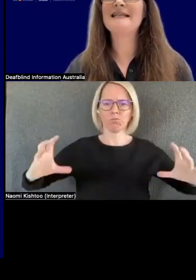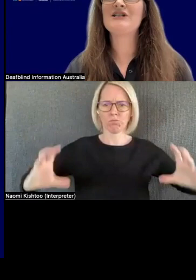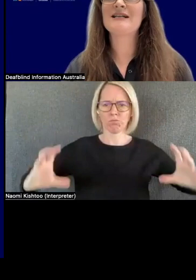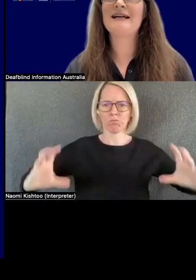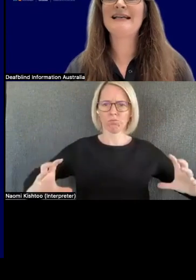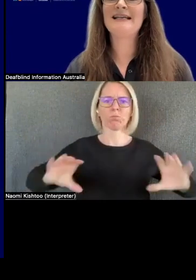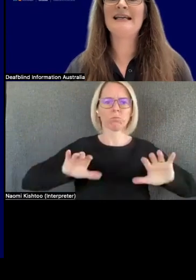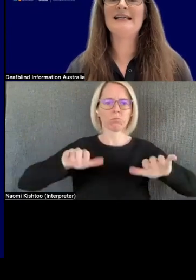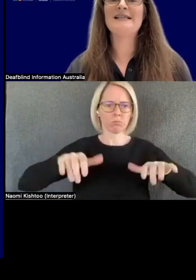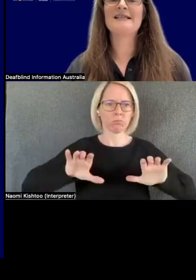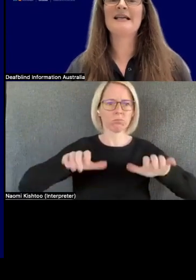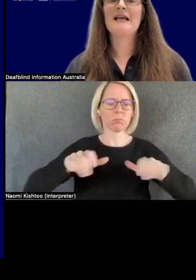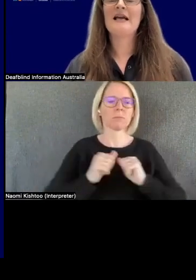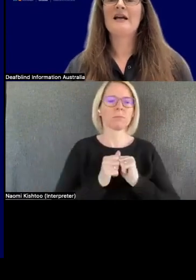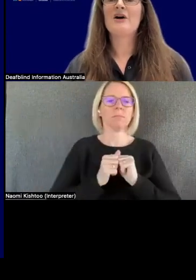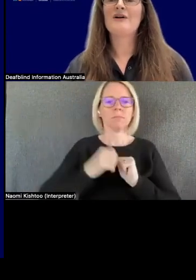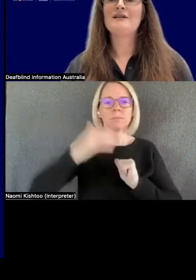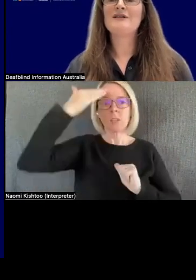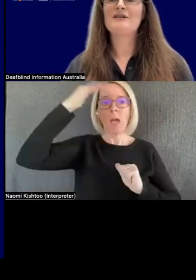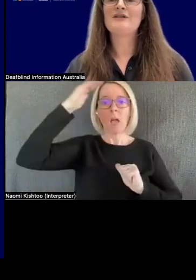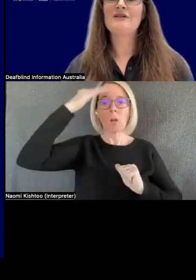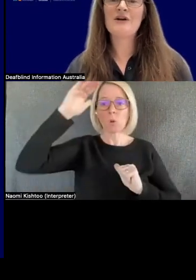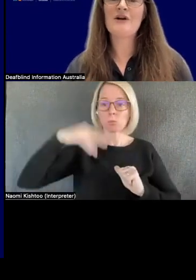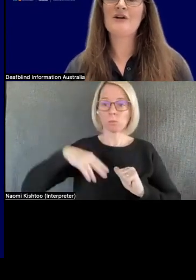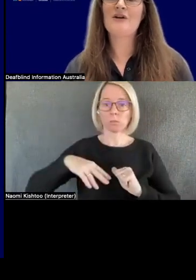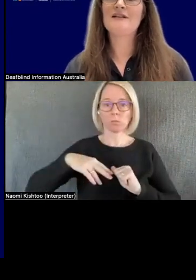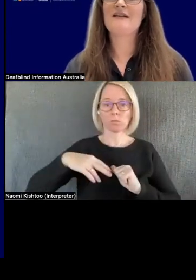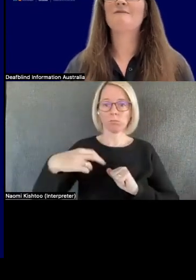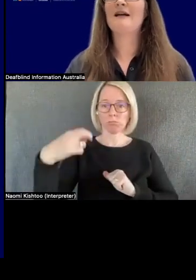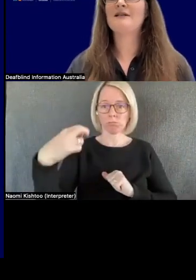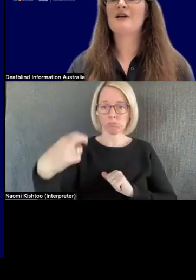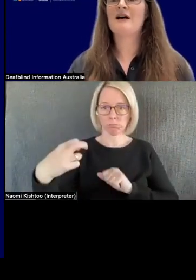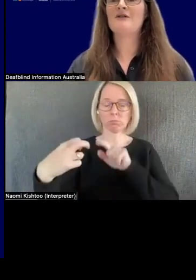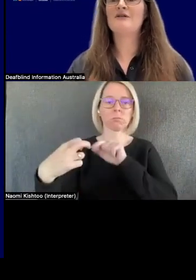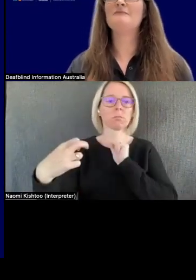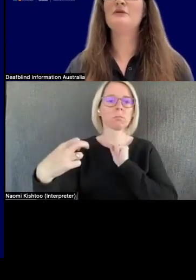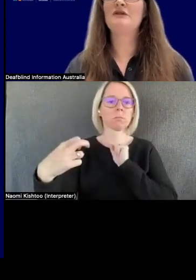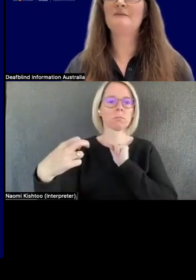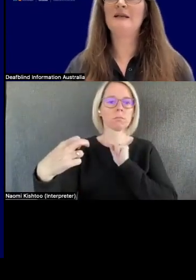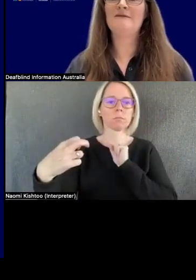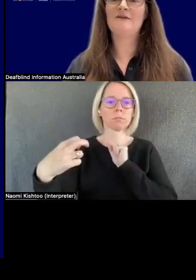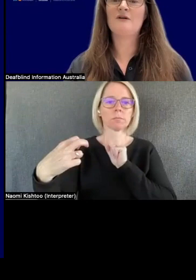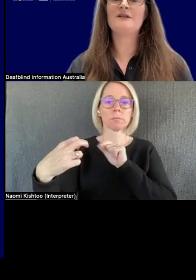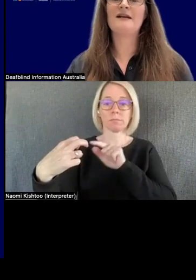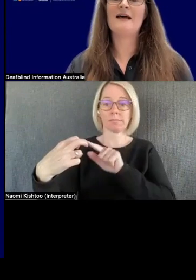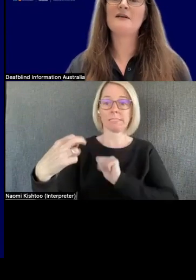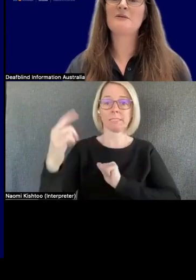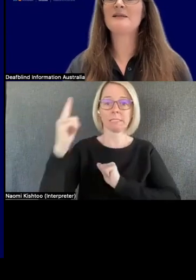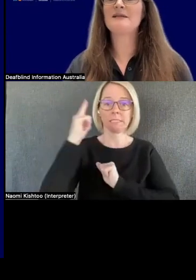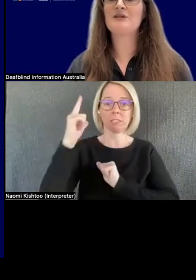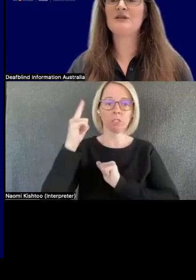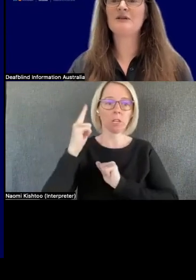teacher is going to show the deafblind child the movement involved. So, “Now you’re positioned on